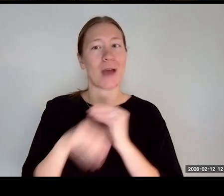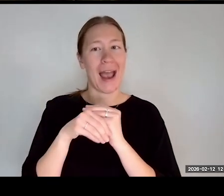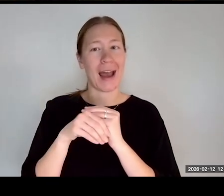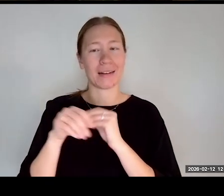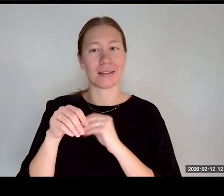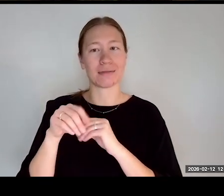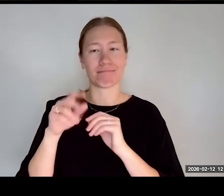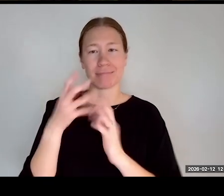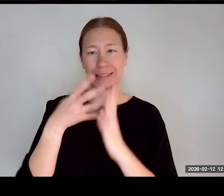Good question.